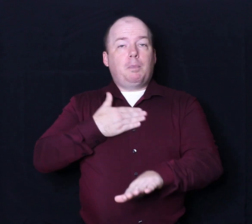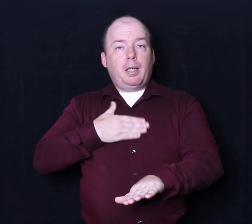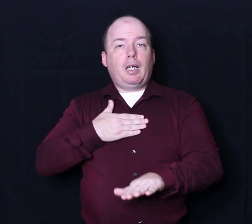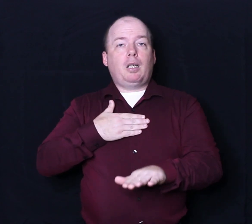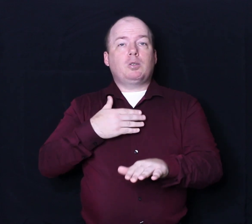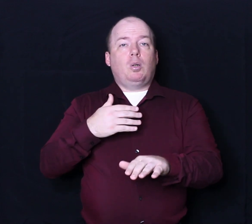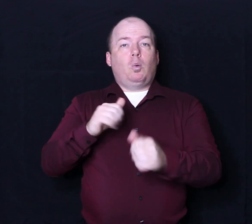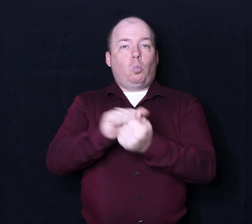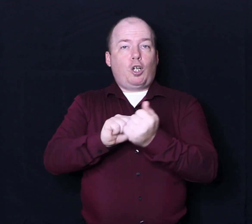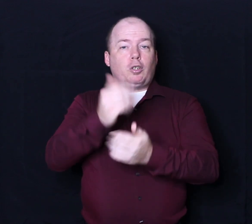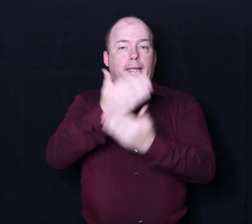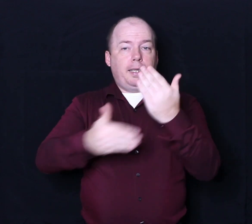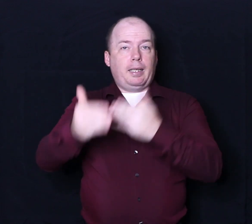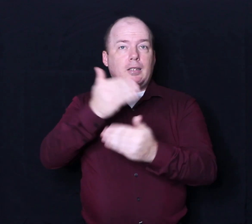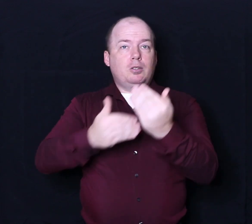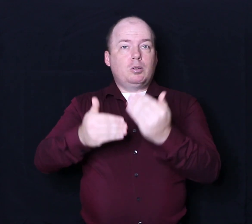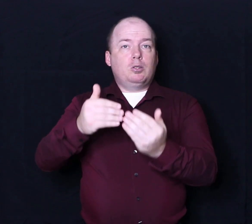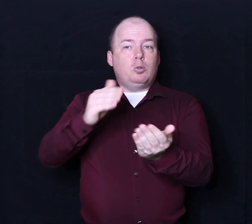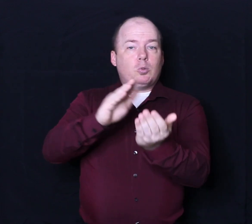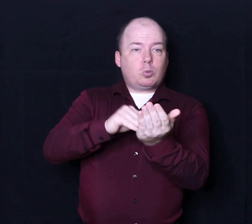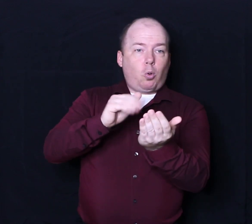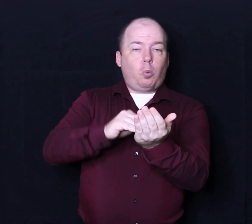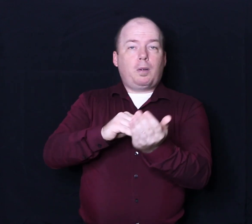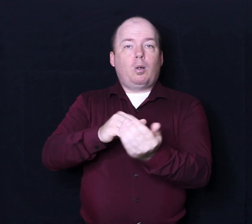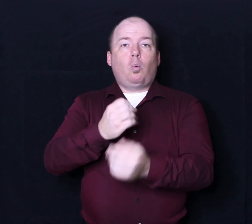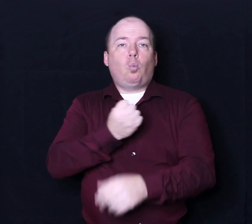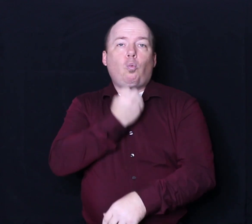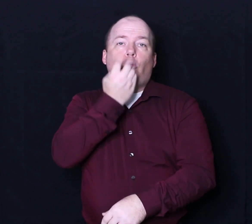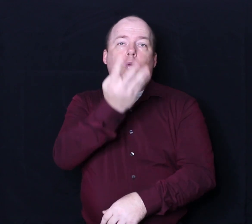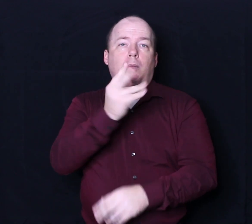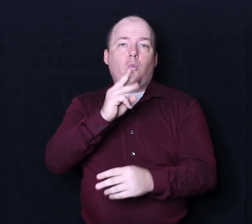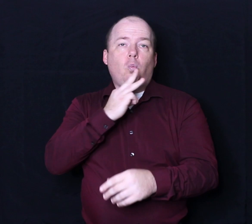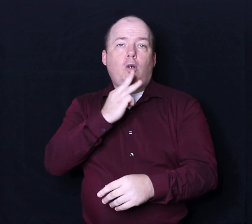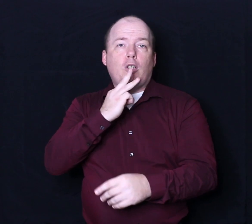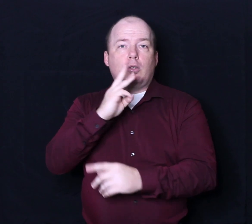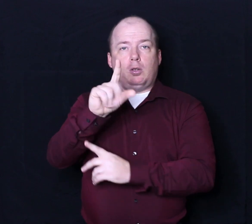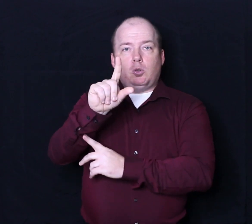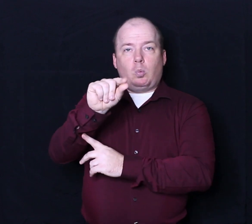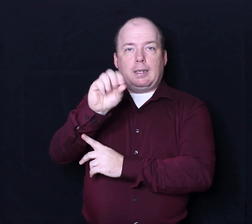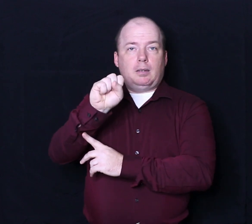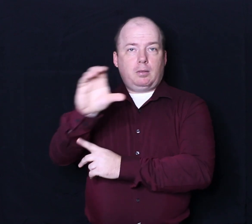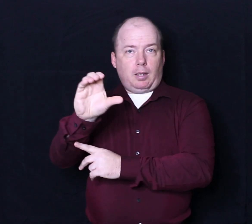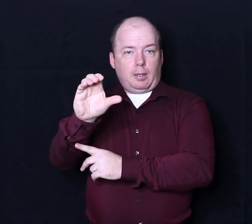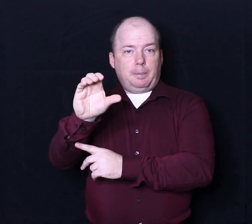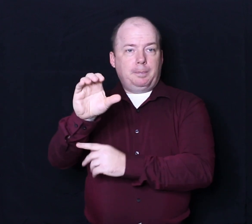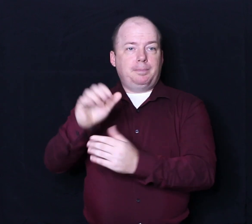wash your hands with soap and warm water for 20 seconds,